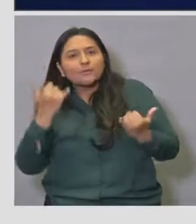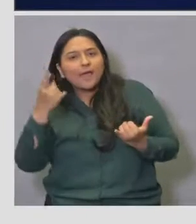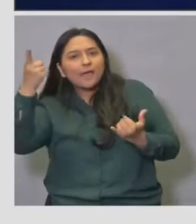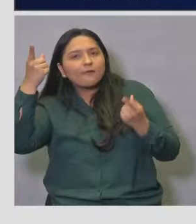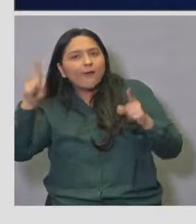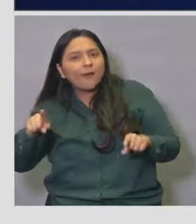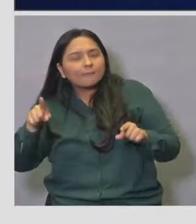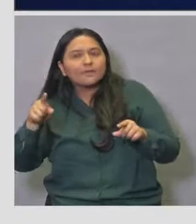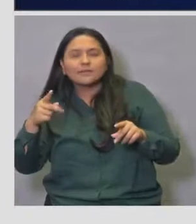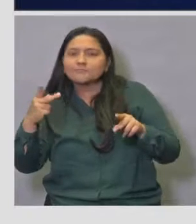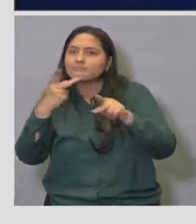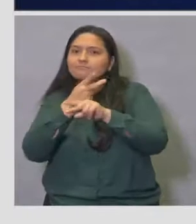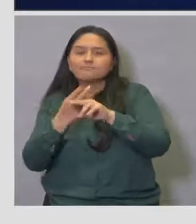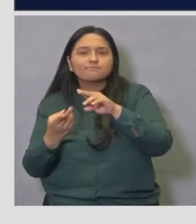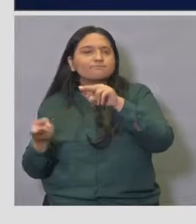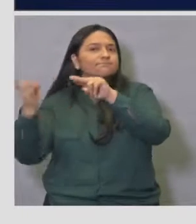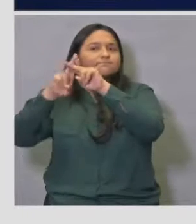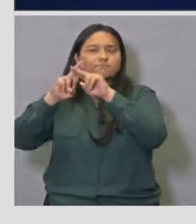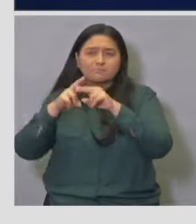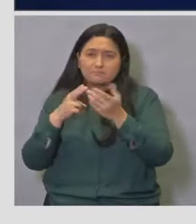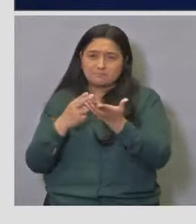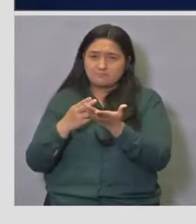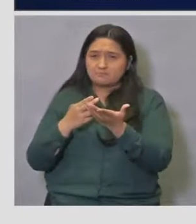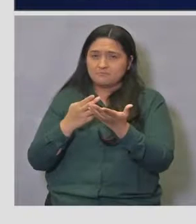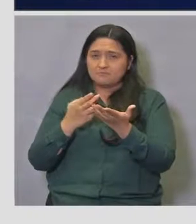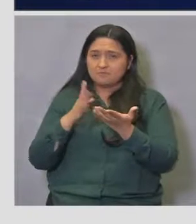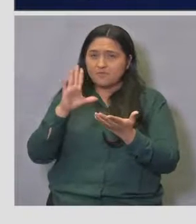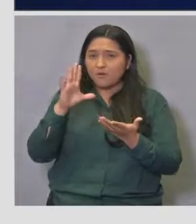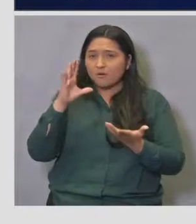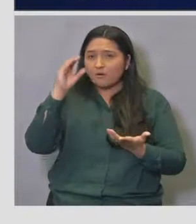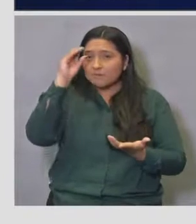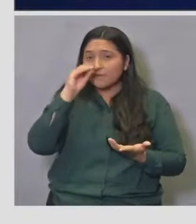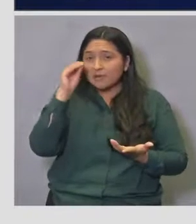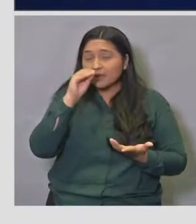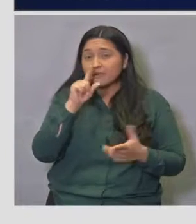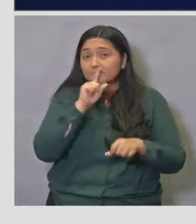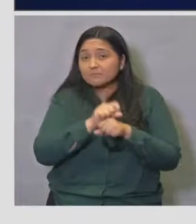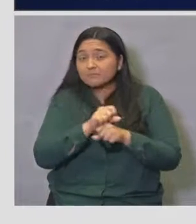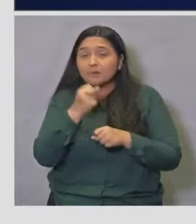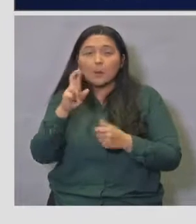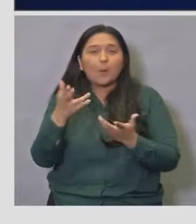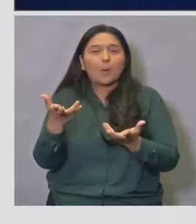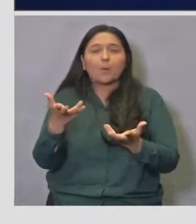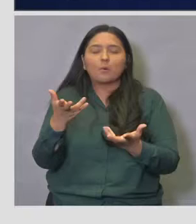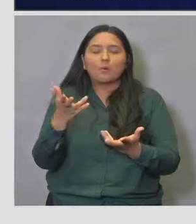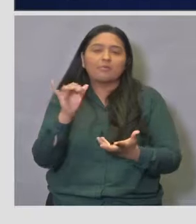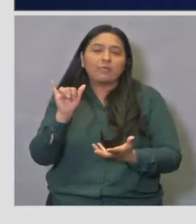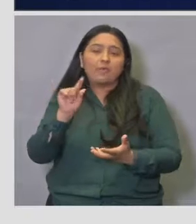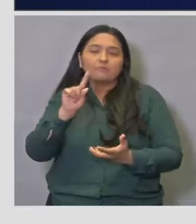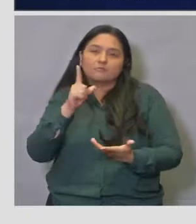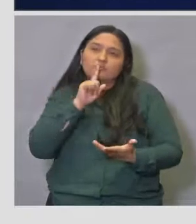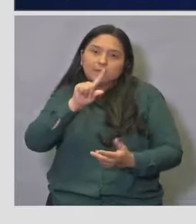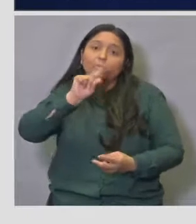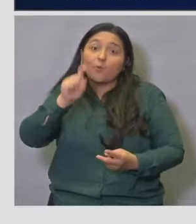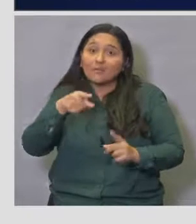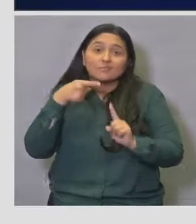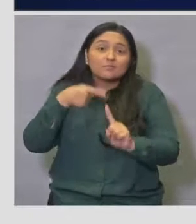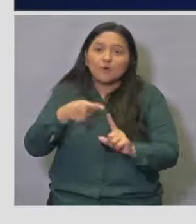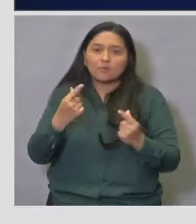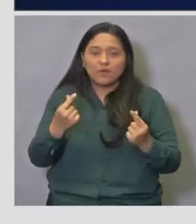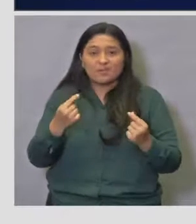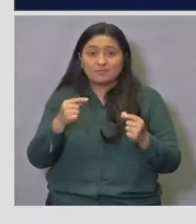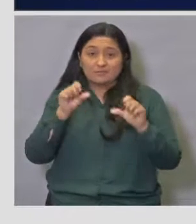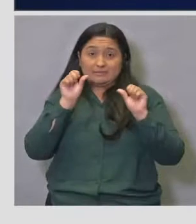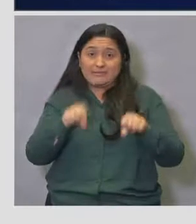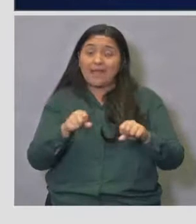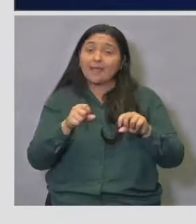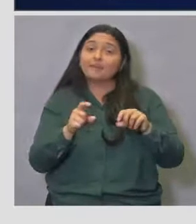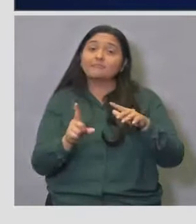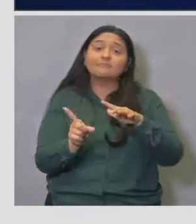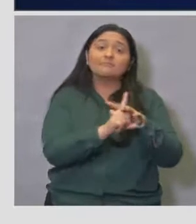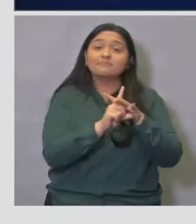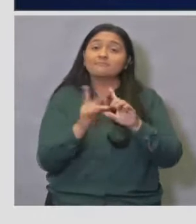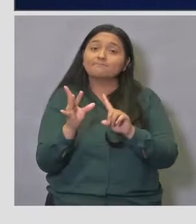HAPPENING IN EUROPE RIGHT NOW.